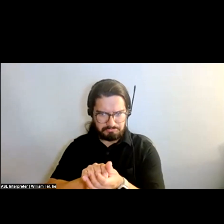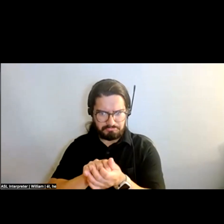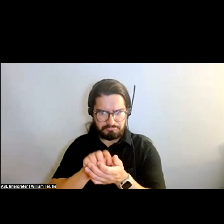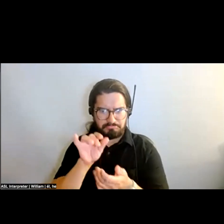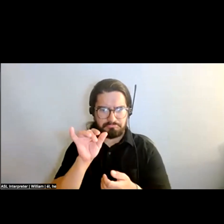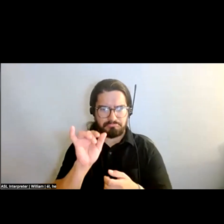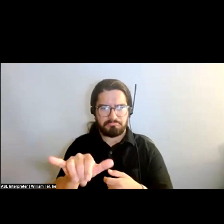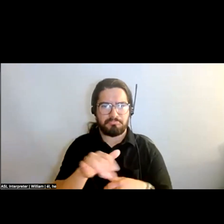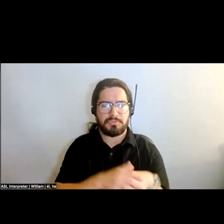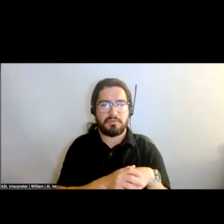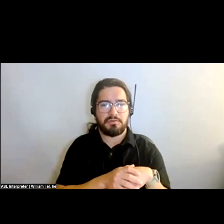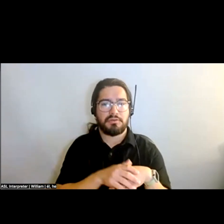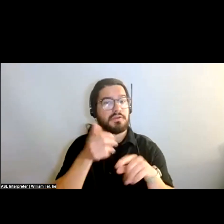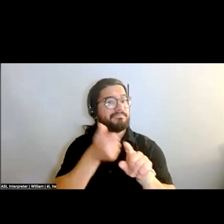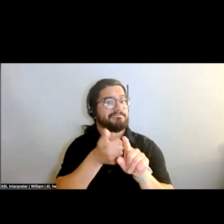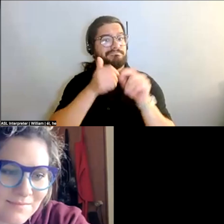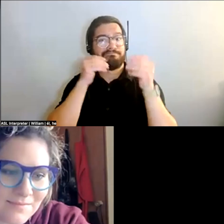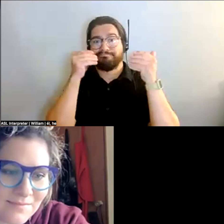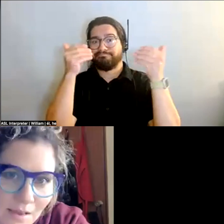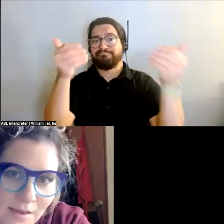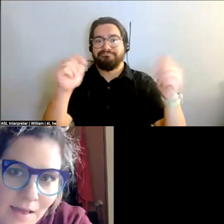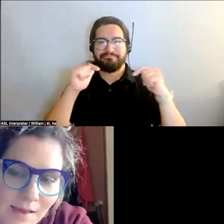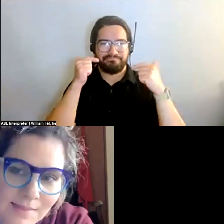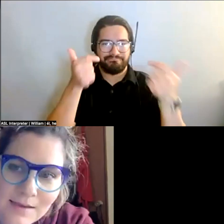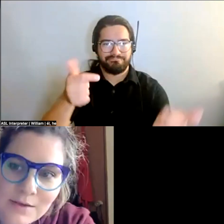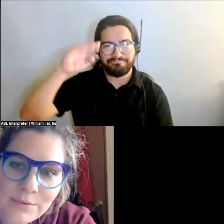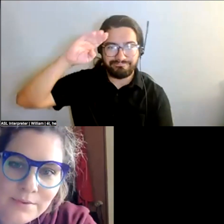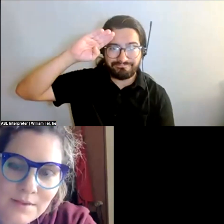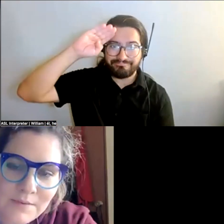Take it away, Sara. Hey, hi. Thank you, David.